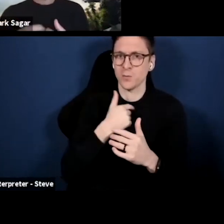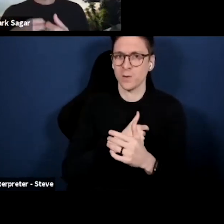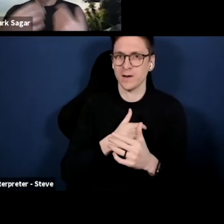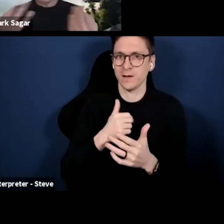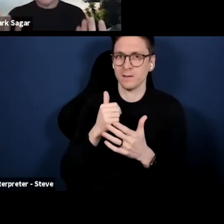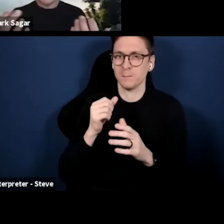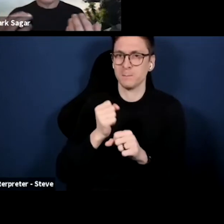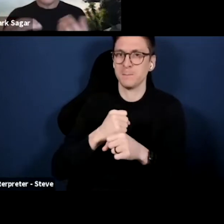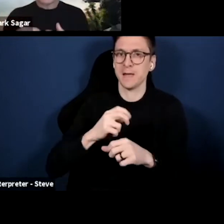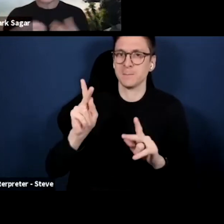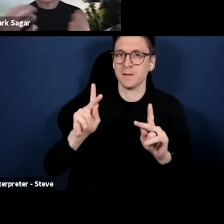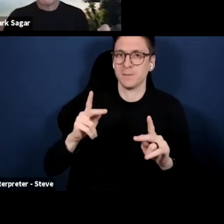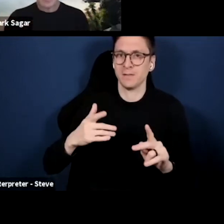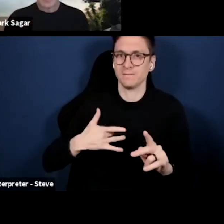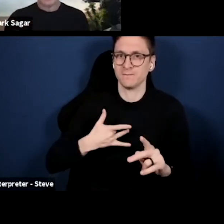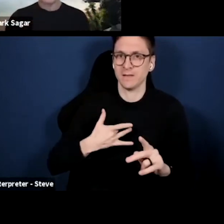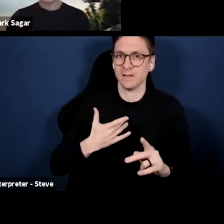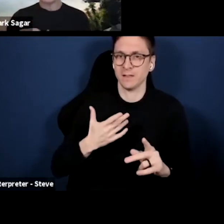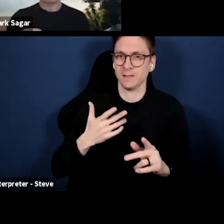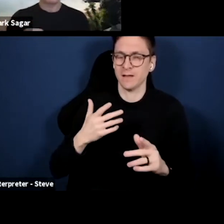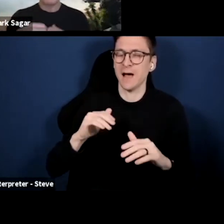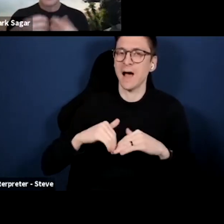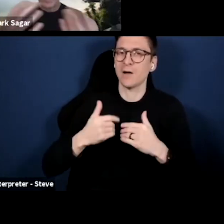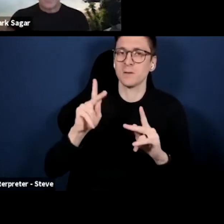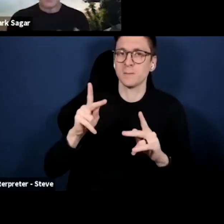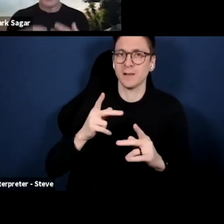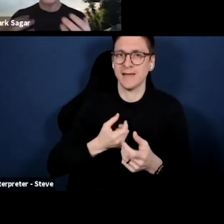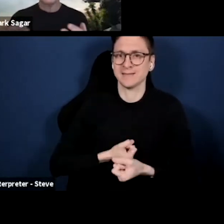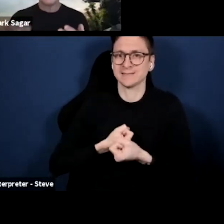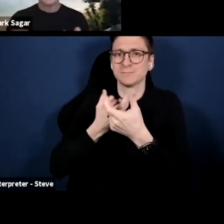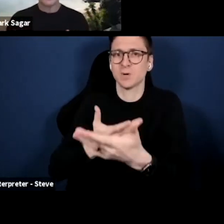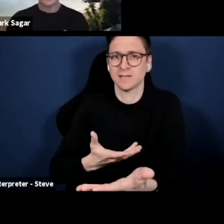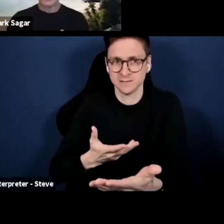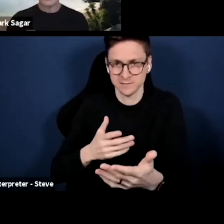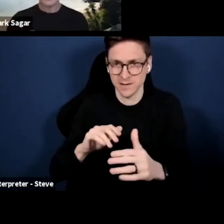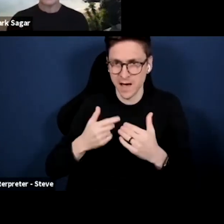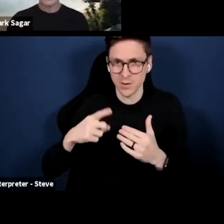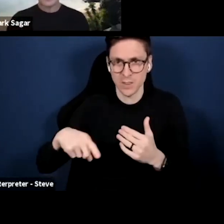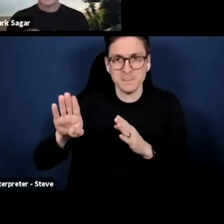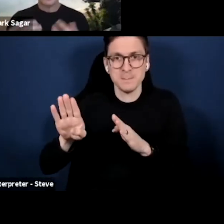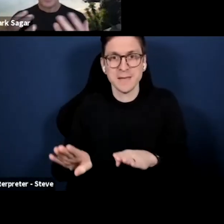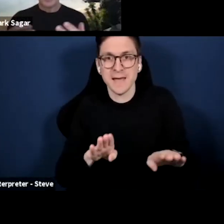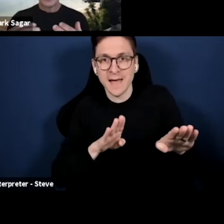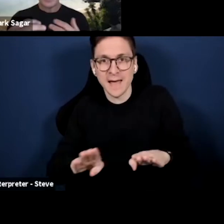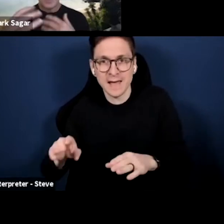emote express um behave in all kinds of different ways and particularly in